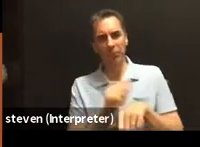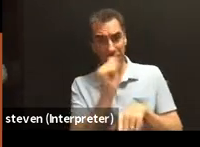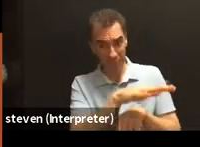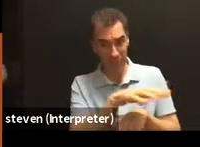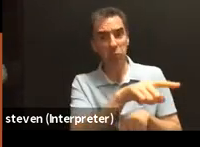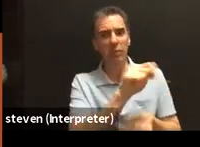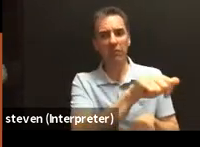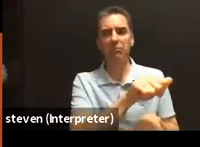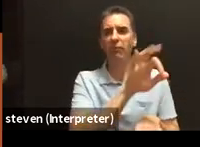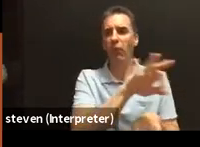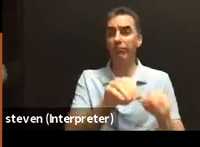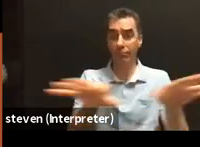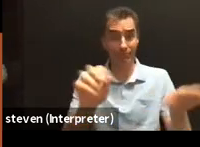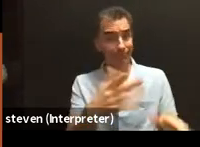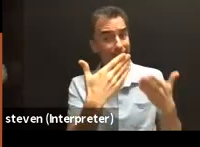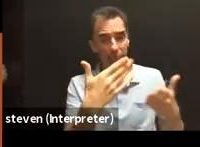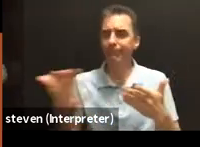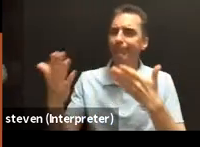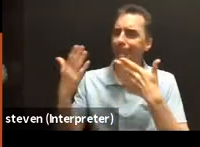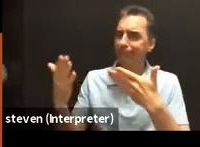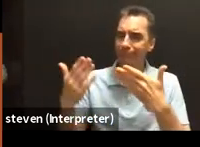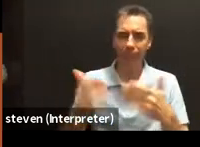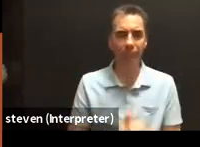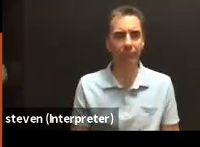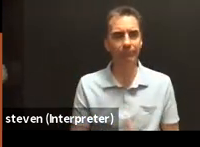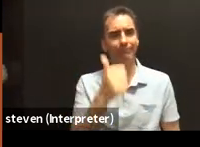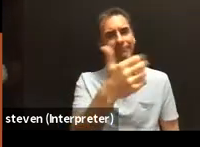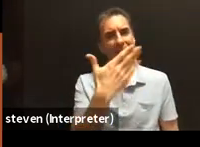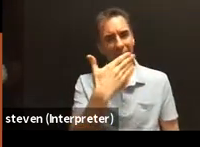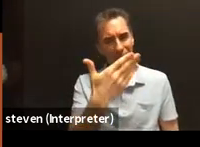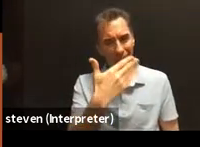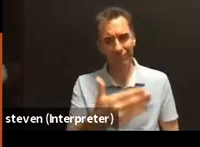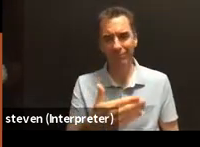Natalie Chavez: Thank you. maria.rodriguez: Thank you. Natalie Chavez: Thank you. Hi. Good luck everybody is here.